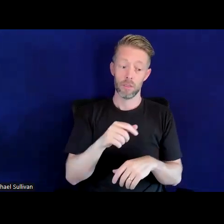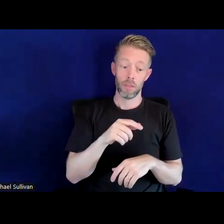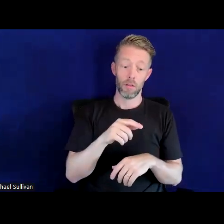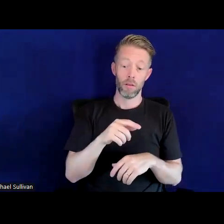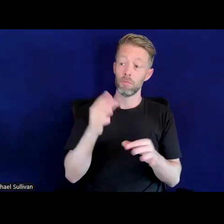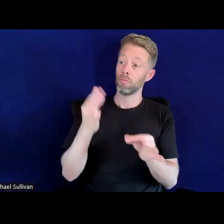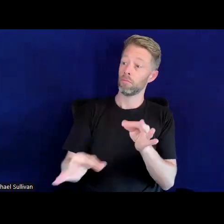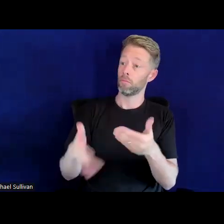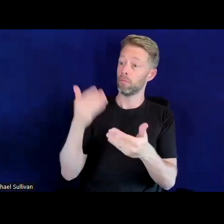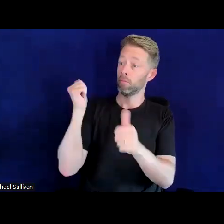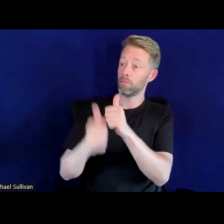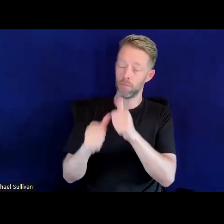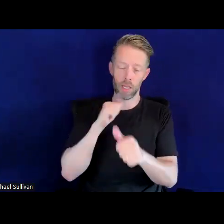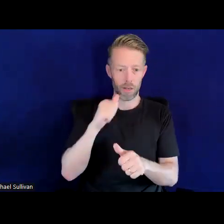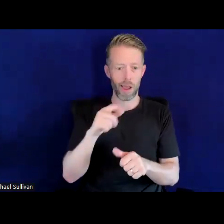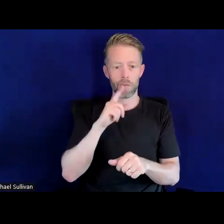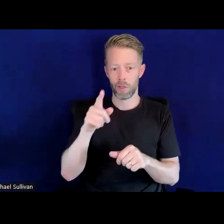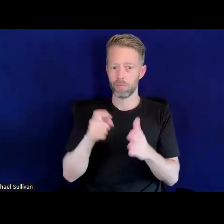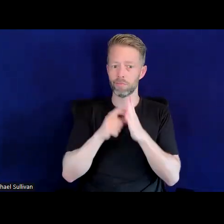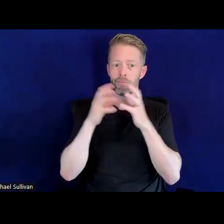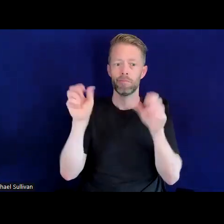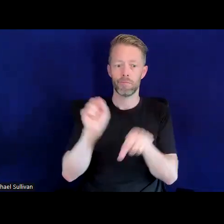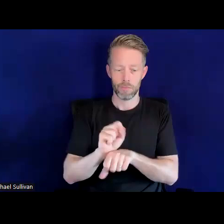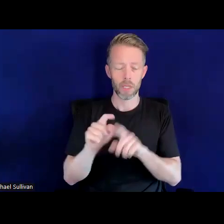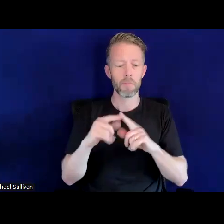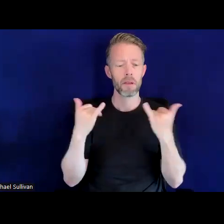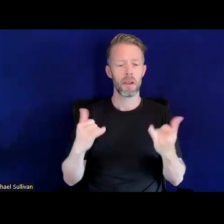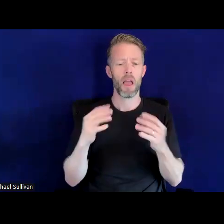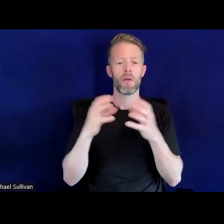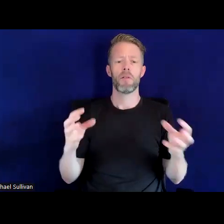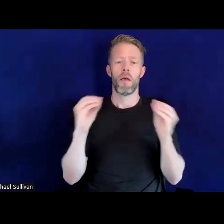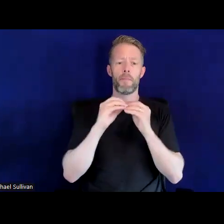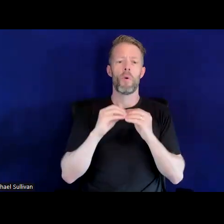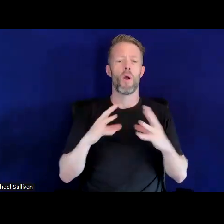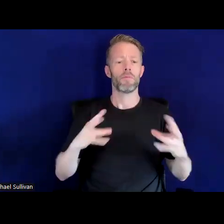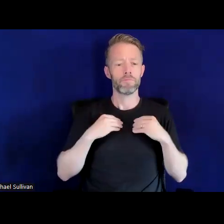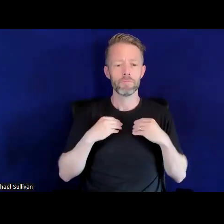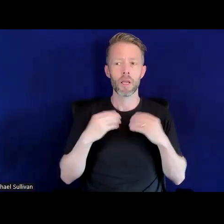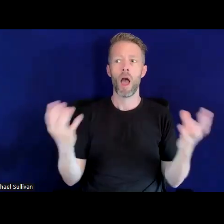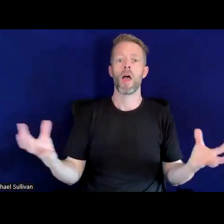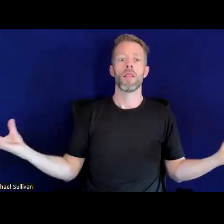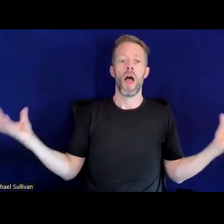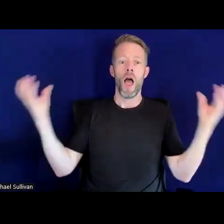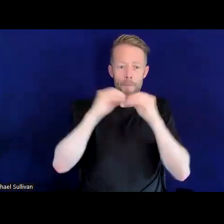be done but there's so much more